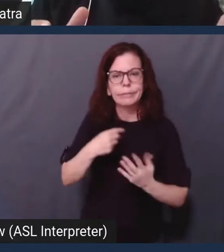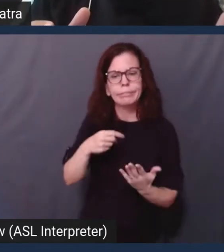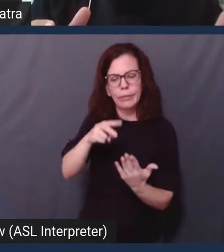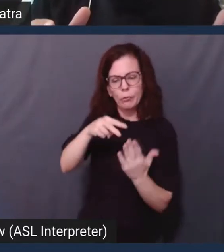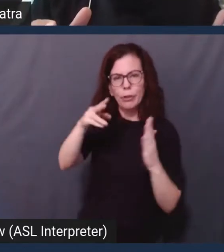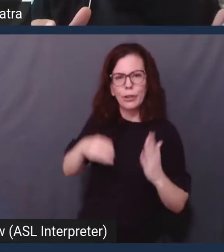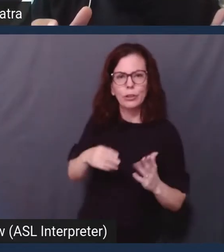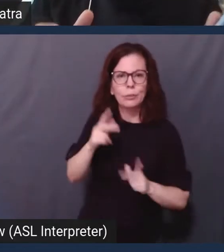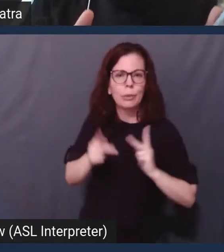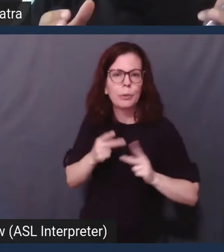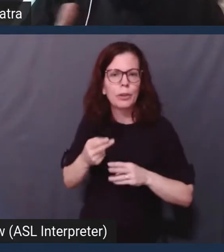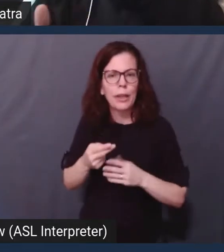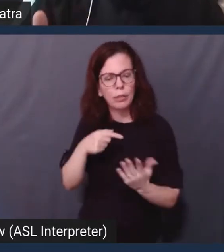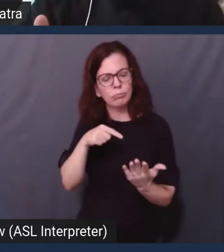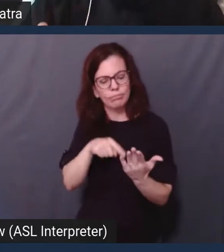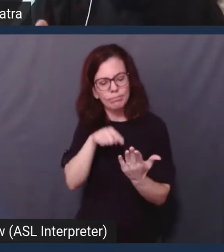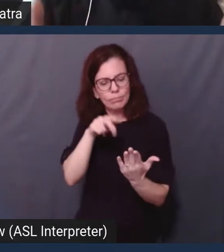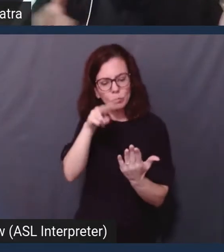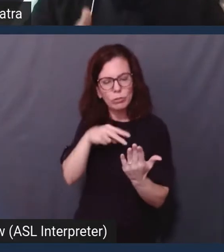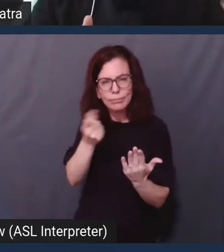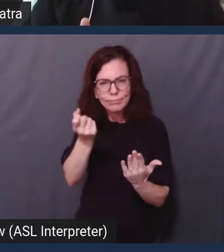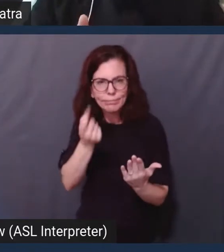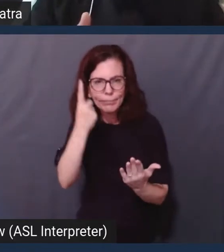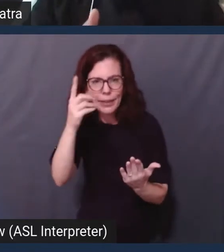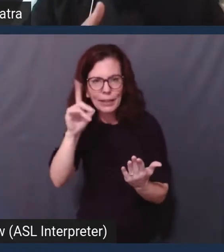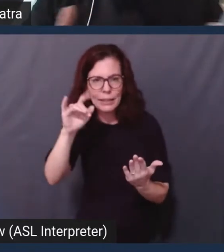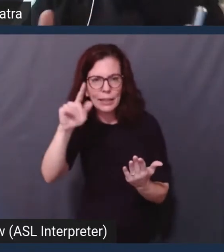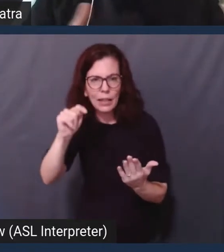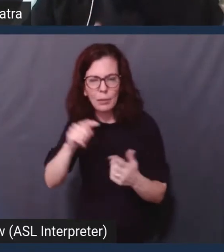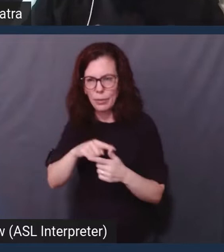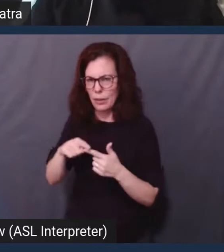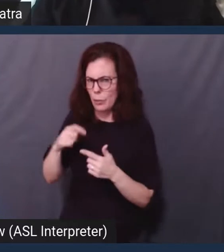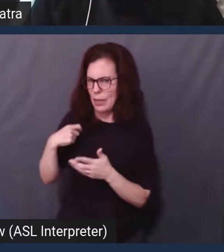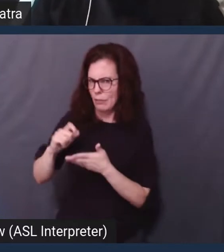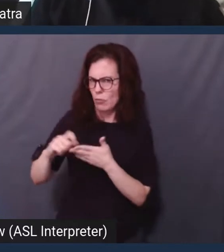but now, I'm guessing we have the authors. And is there any other personas here?